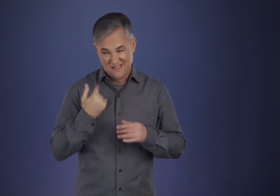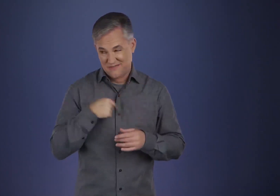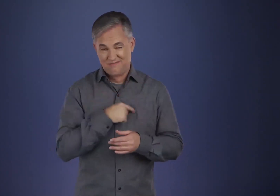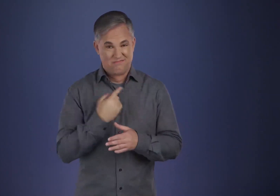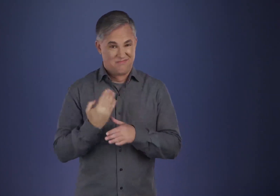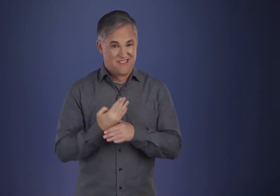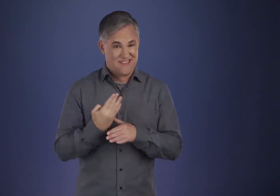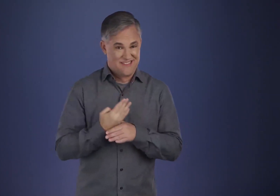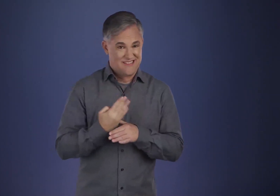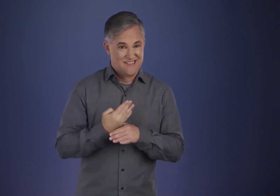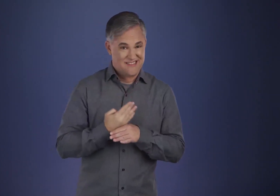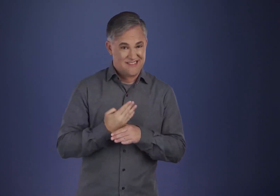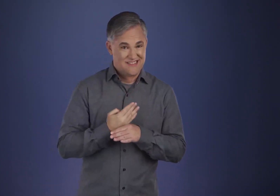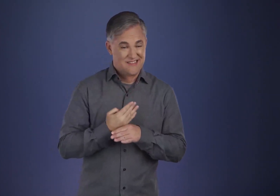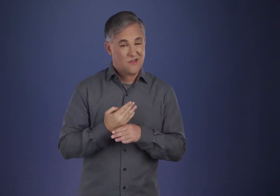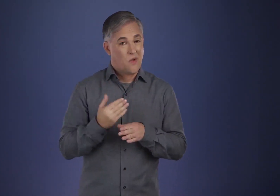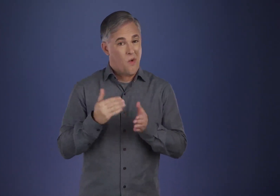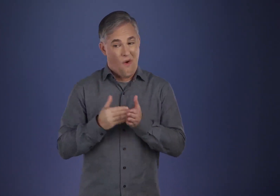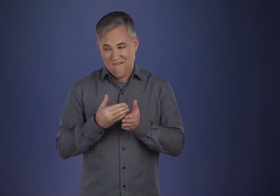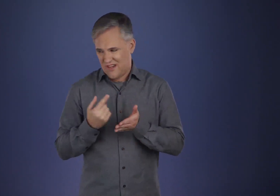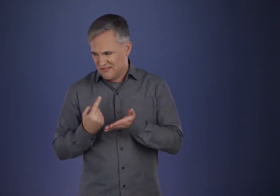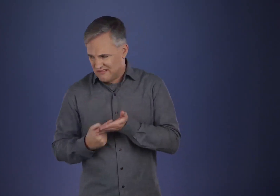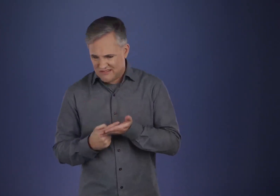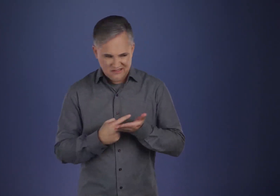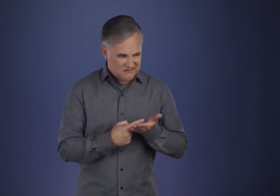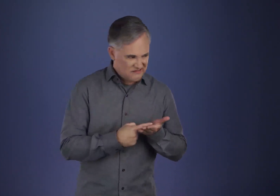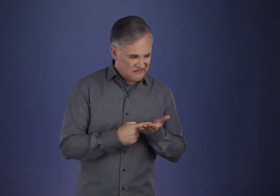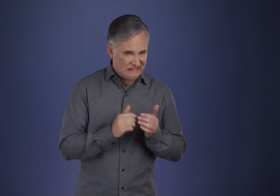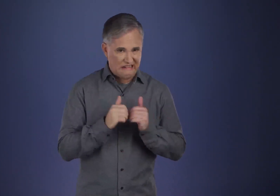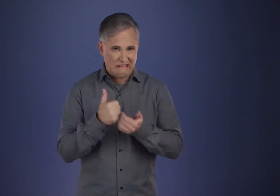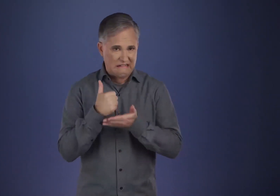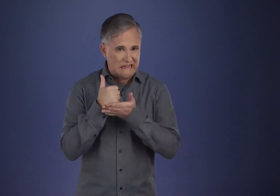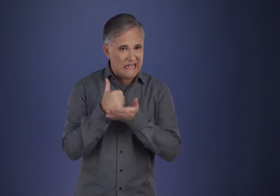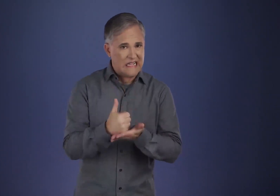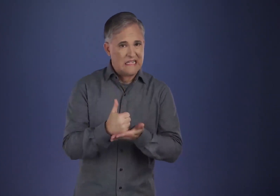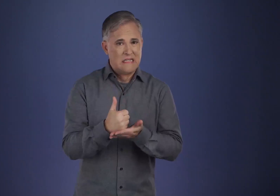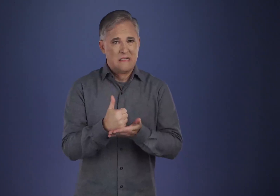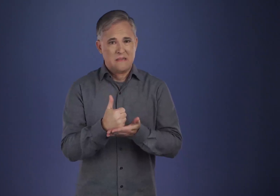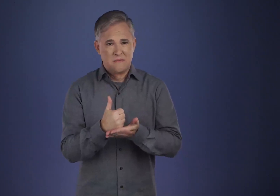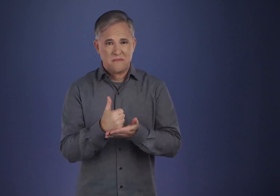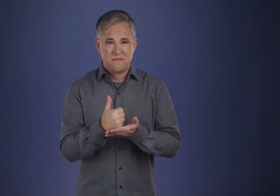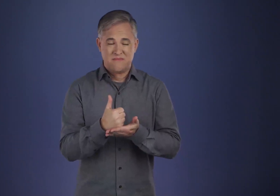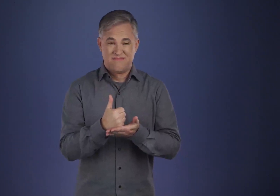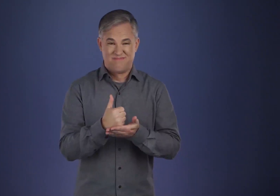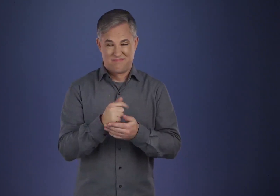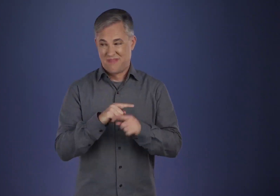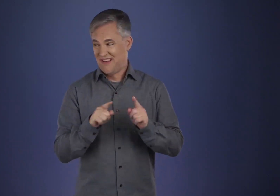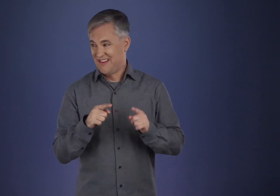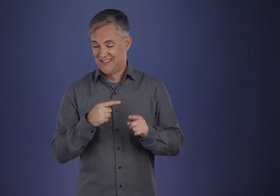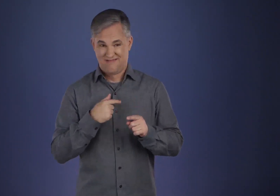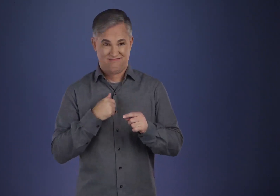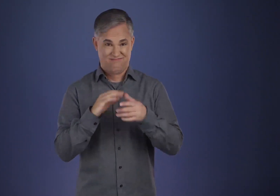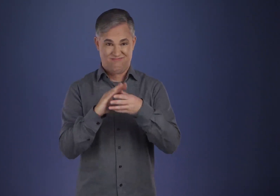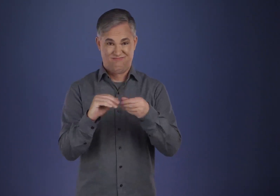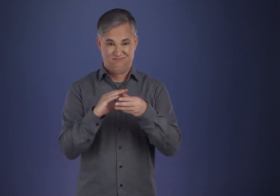‘We know how hard up you are, Bill. It bothers us a lot. We’ve often wondered what we might do about it.